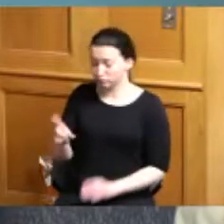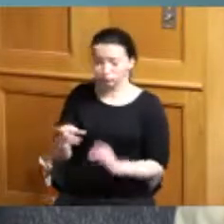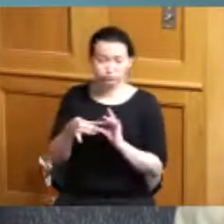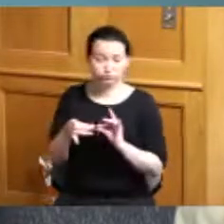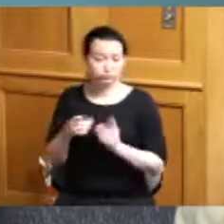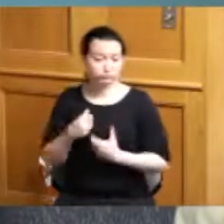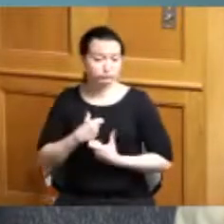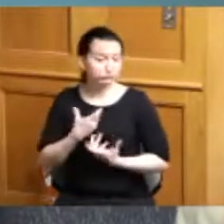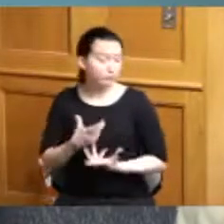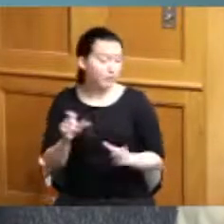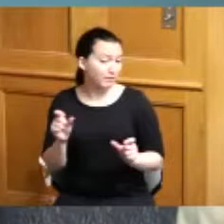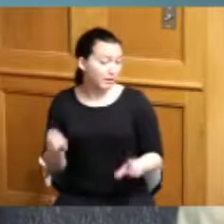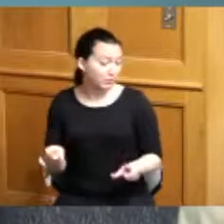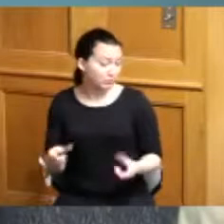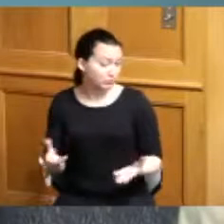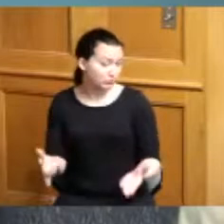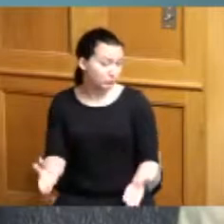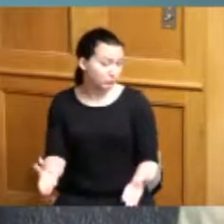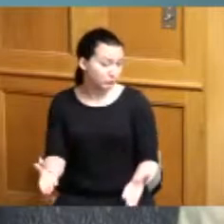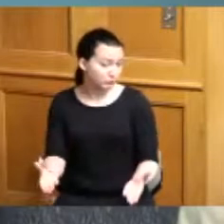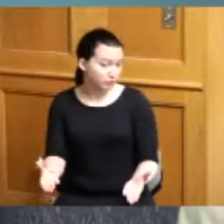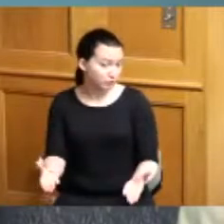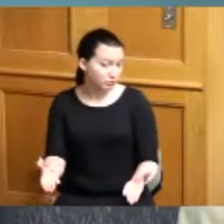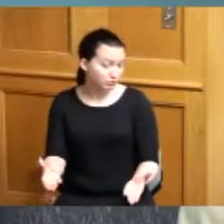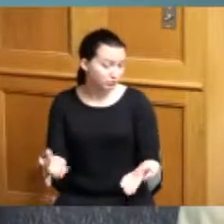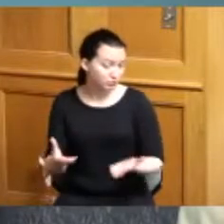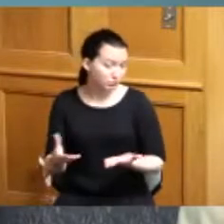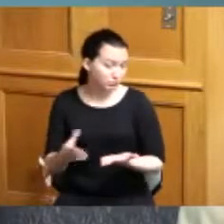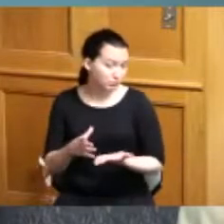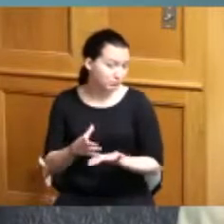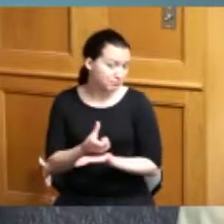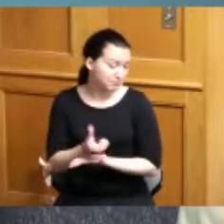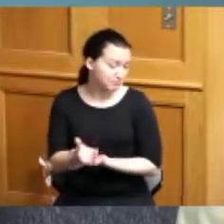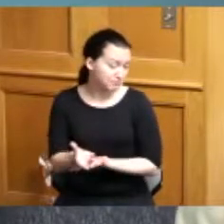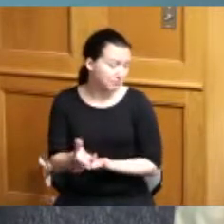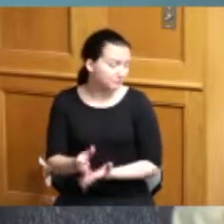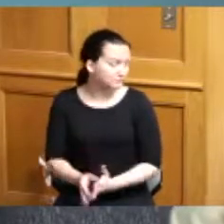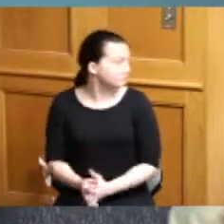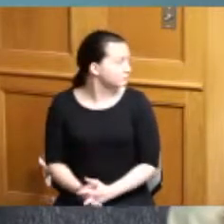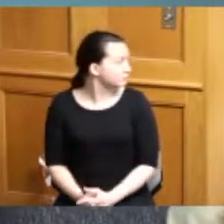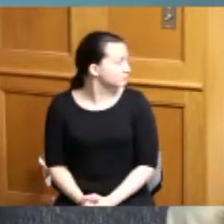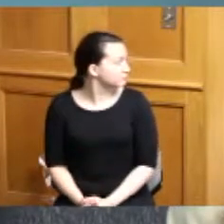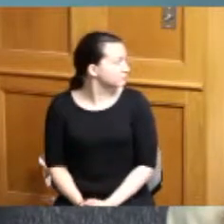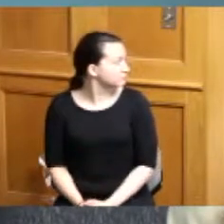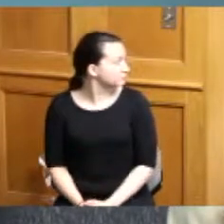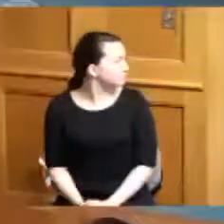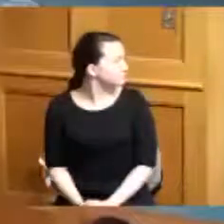we welcome them opportunity if you'd like to say something Tom do you want to say